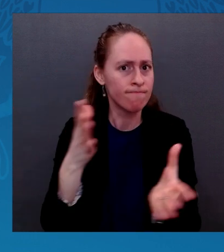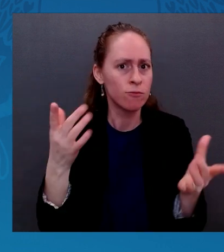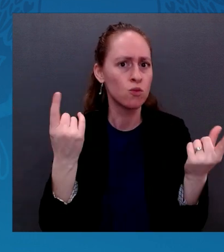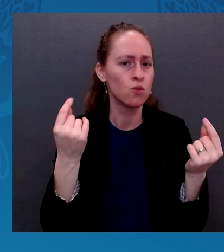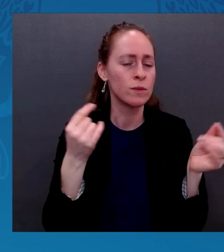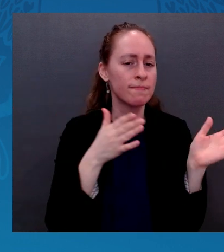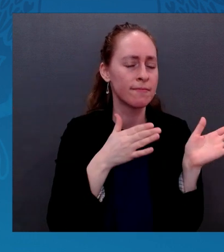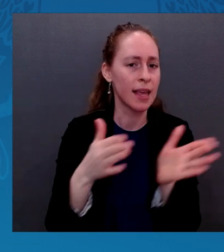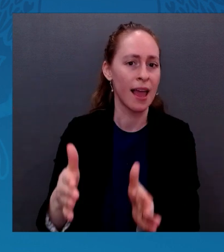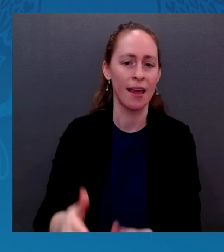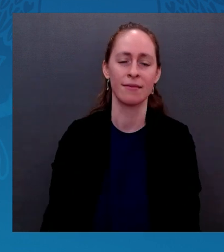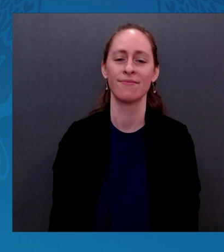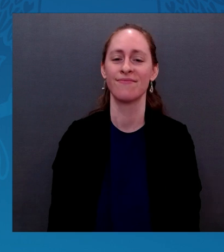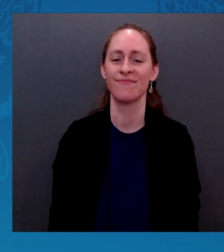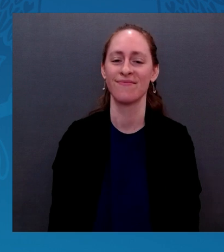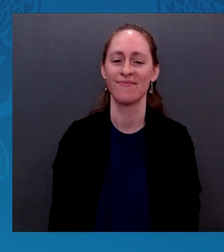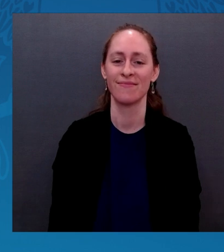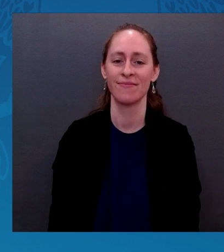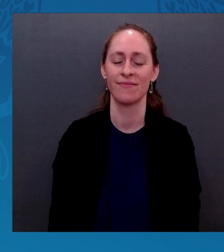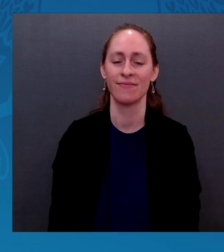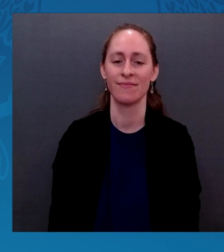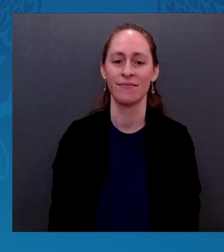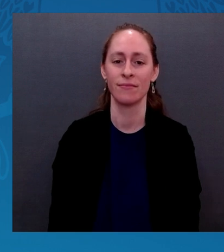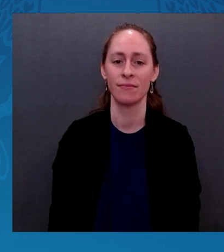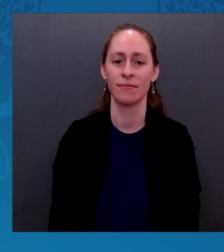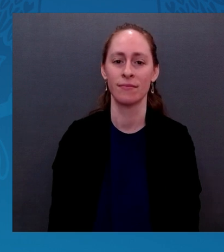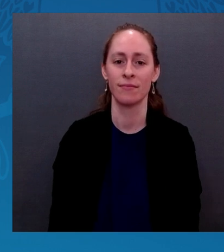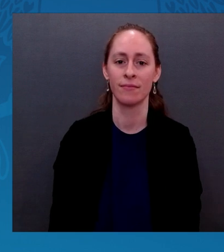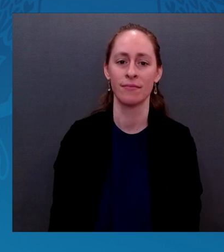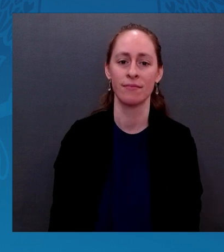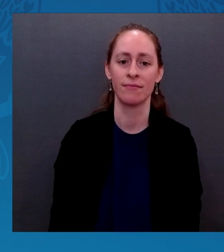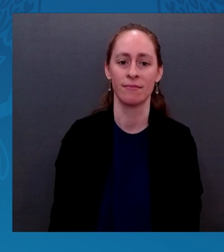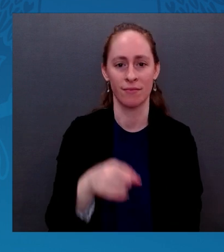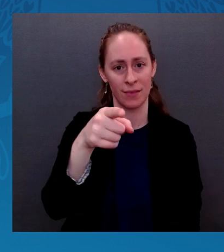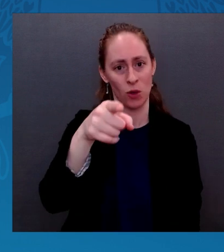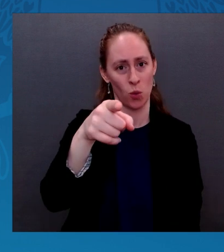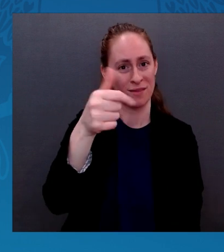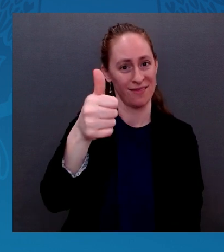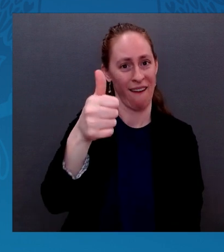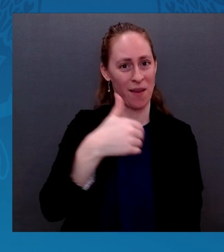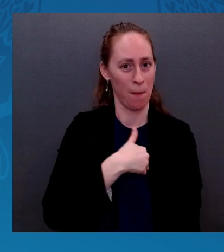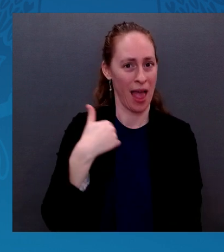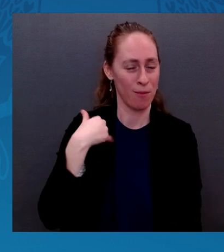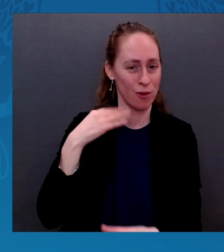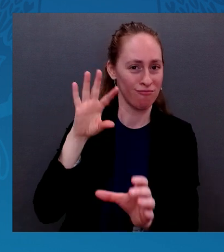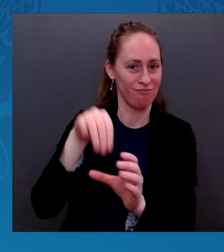And even in January, the administrator and I were in Milwaukee meeting with workers